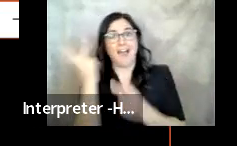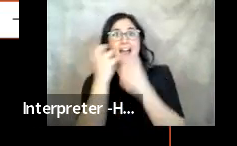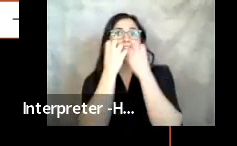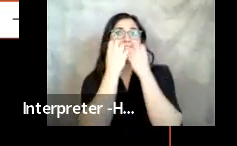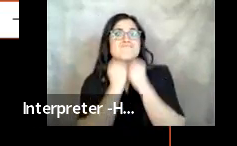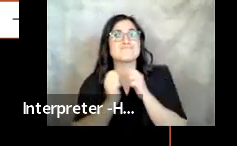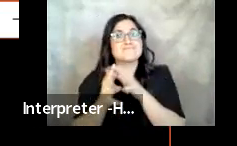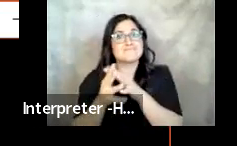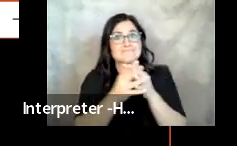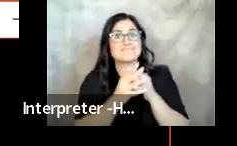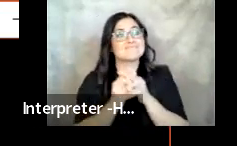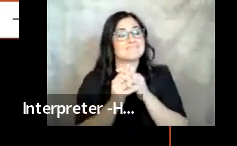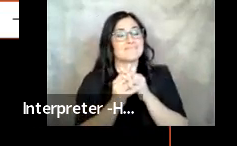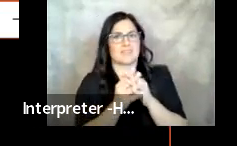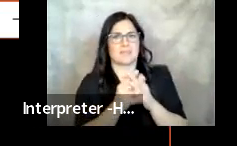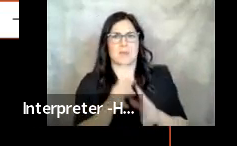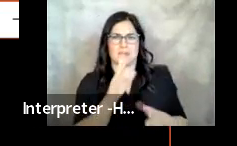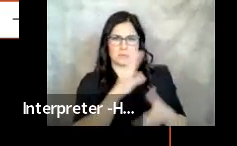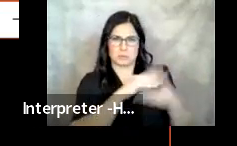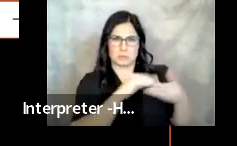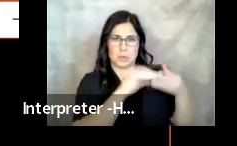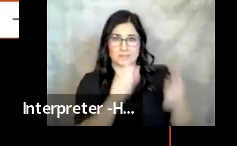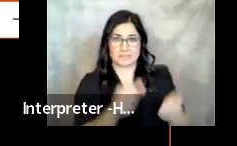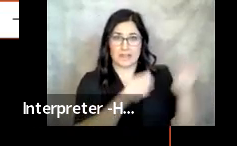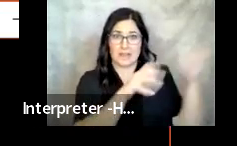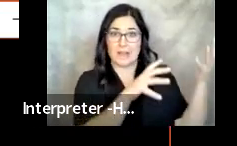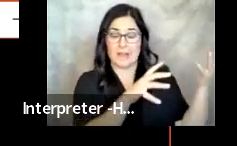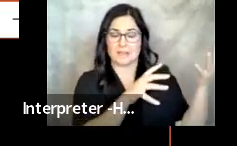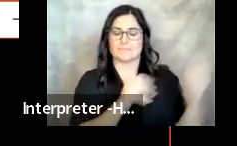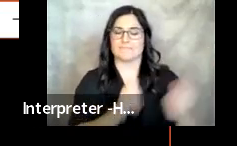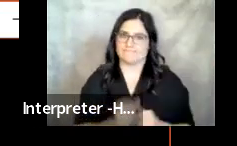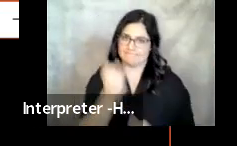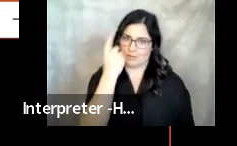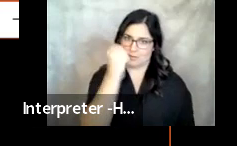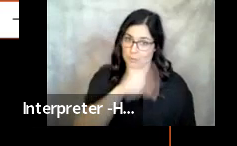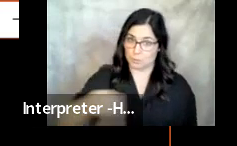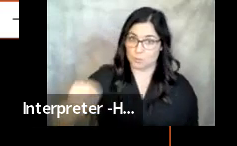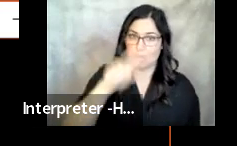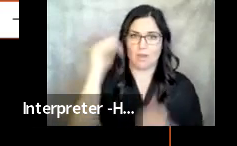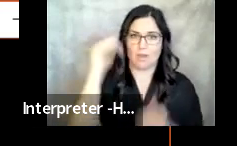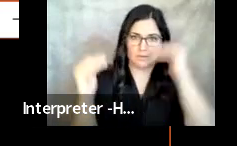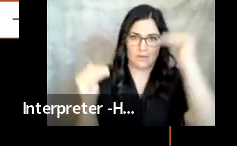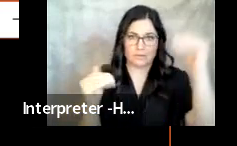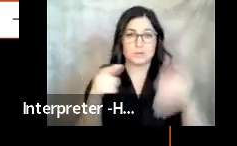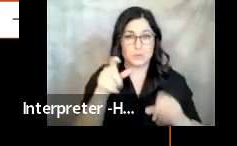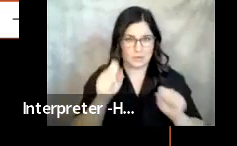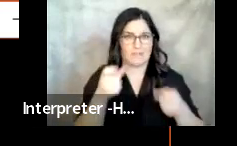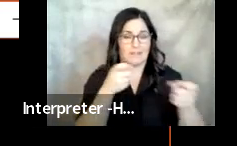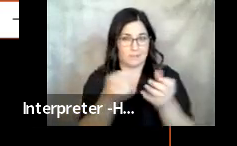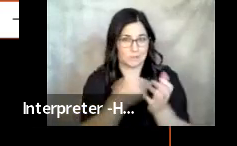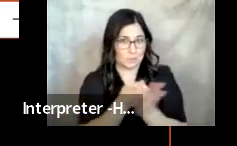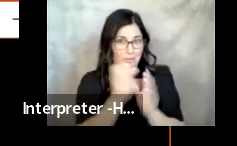Let me tell you, folks, I think we're all. Adults here and. We can. Handle the. Actual truth. Even if it's negative.